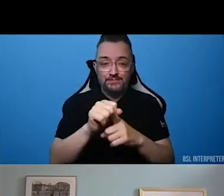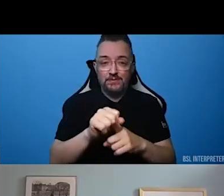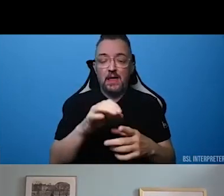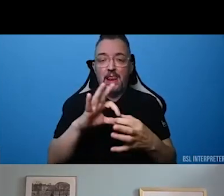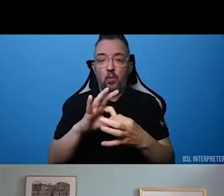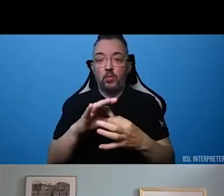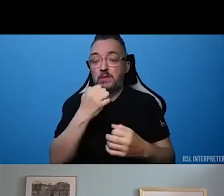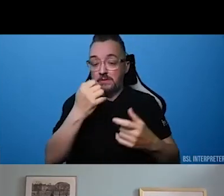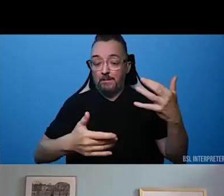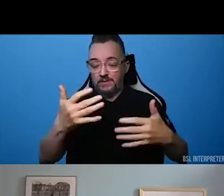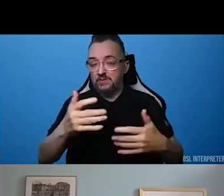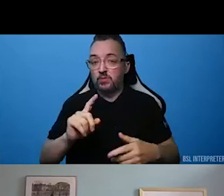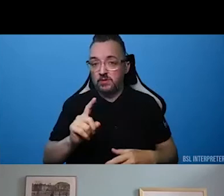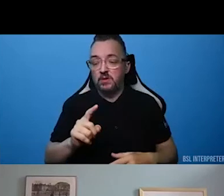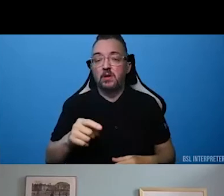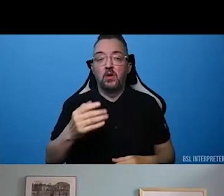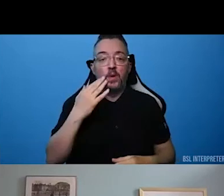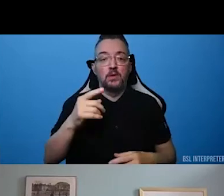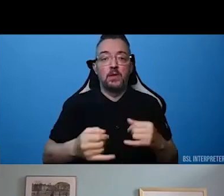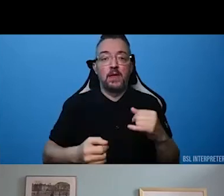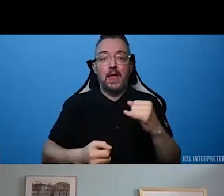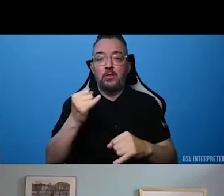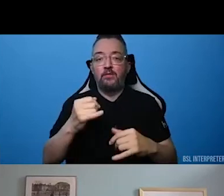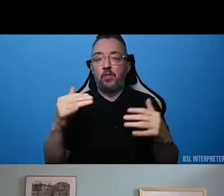by the way is that at the end of the Napoleonic wars